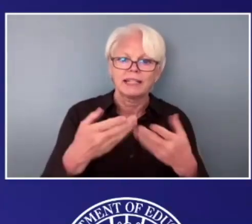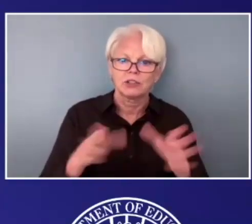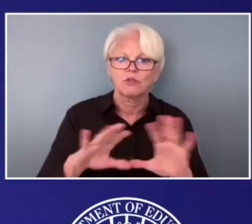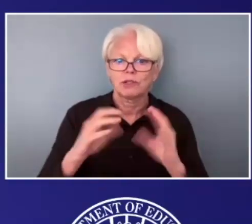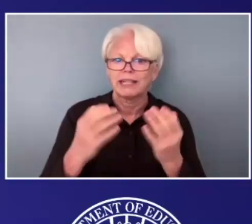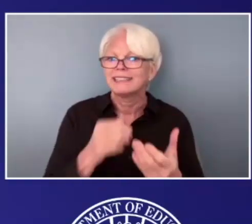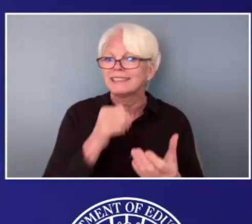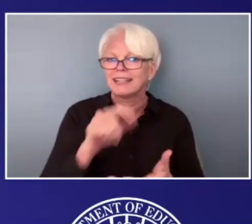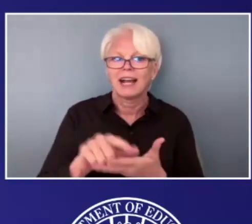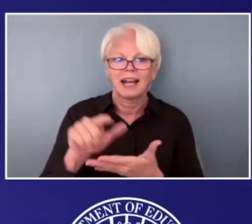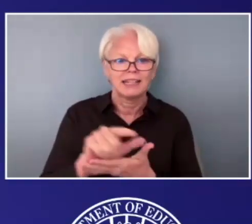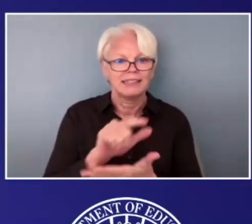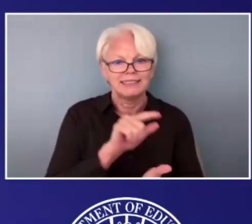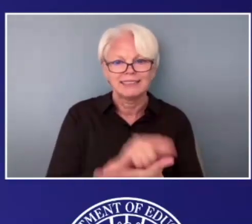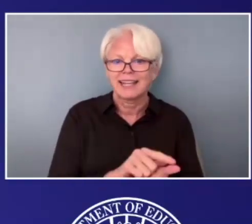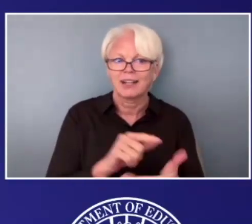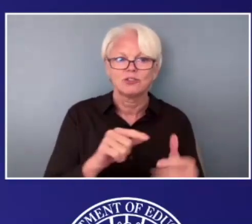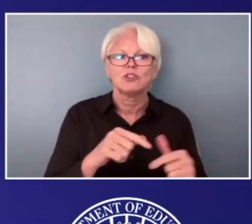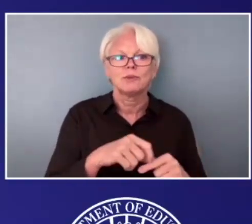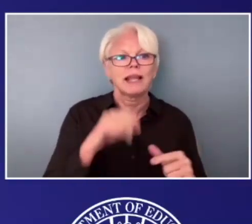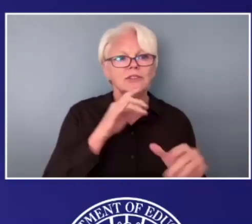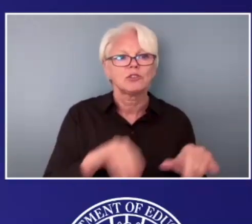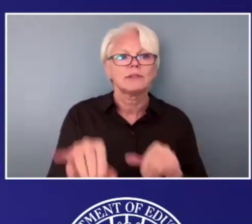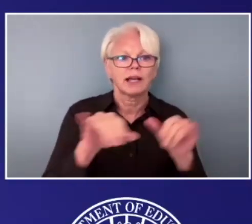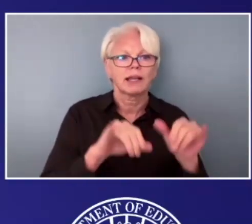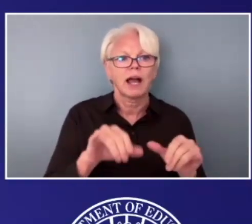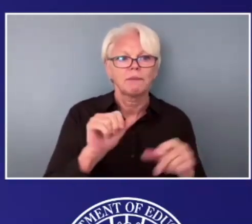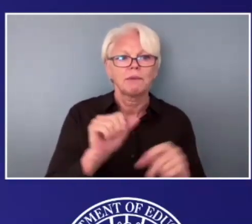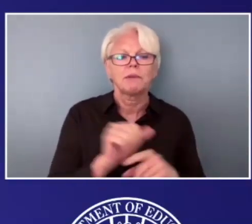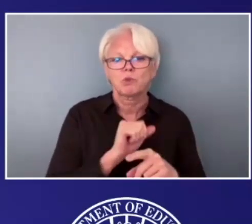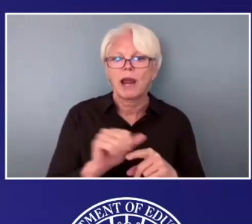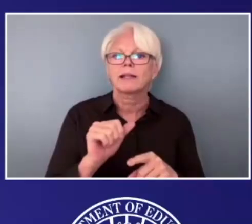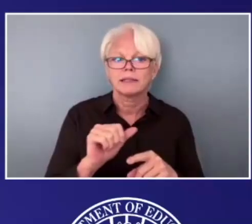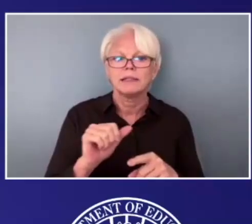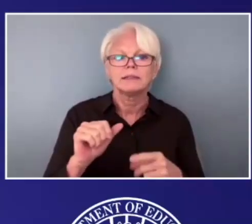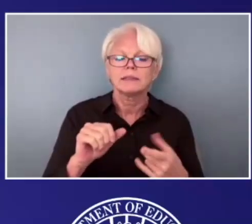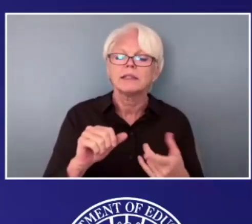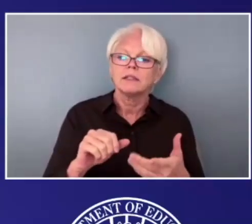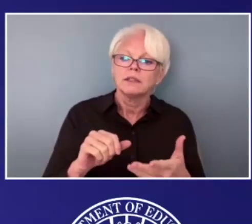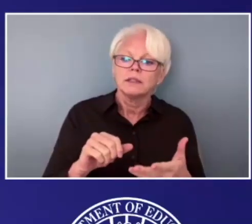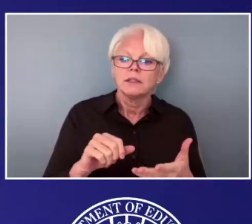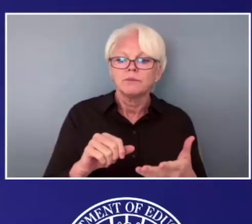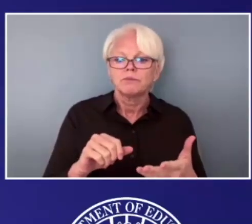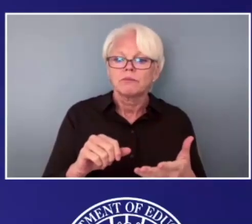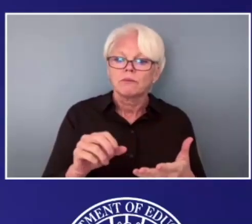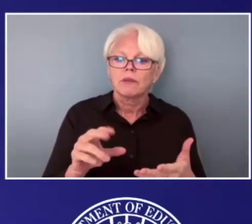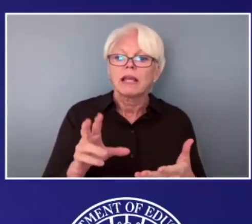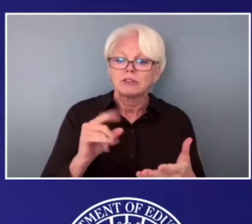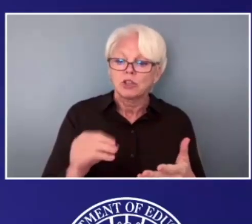common practice. And it's what, what people understand that if moving forward from 2028 on,